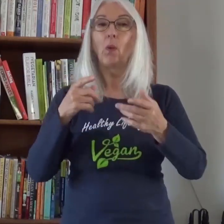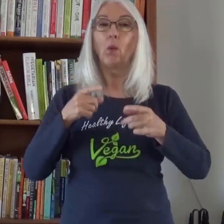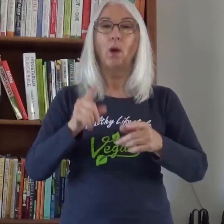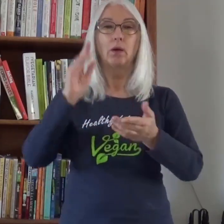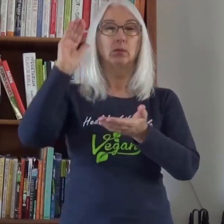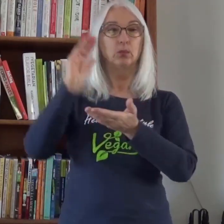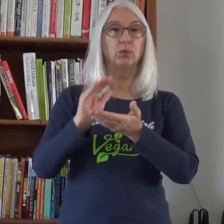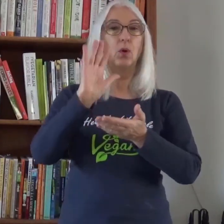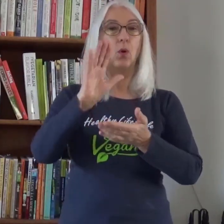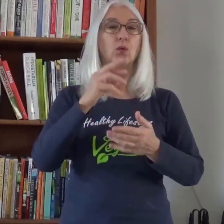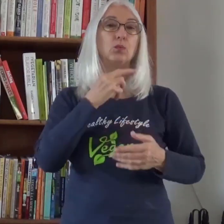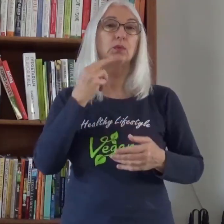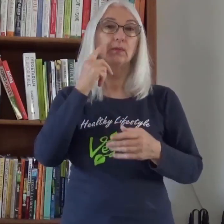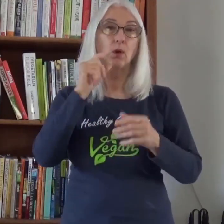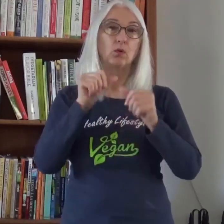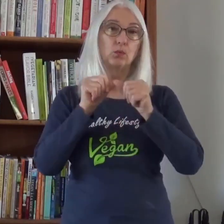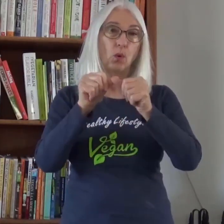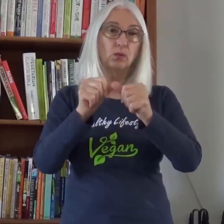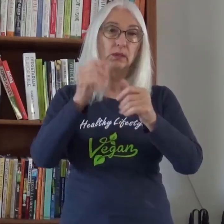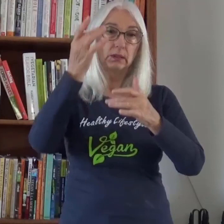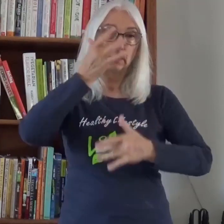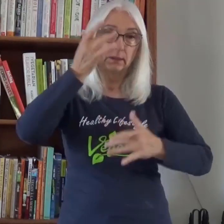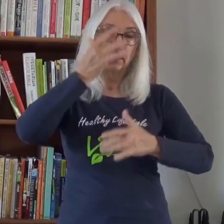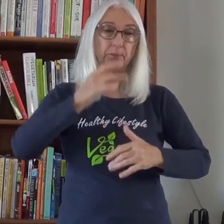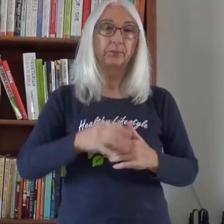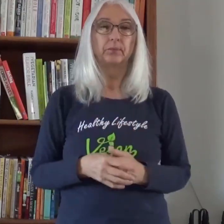while reducing your risk for chronic illnesses.